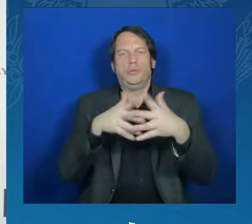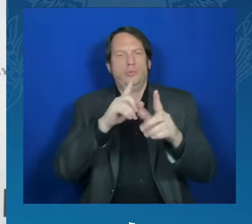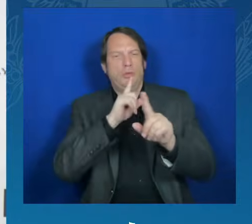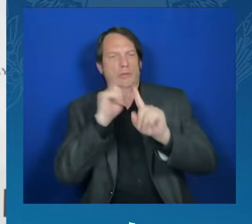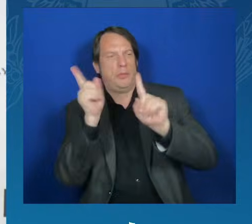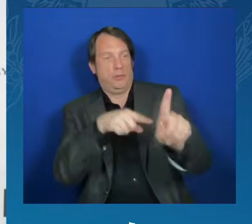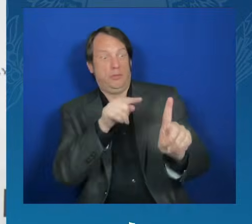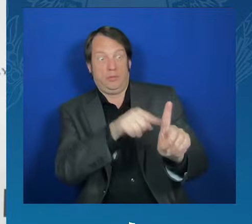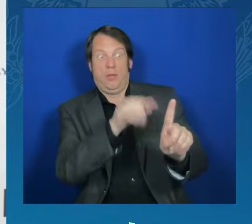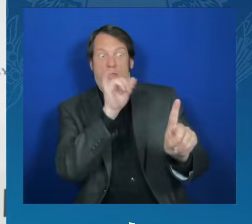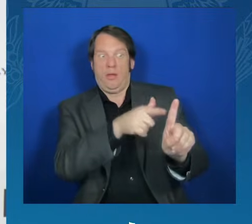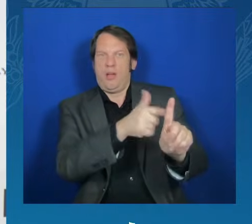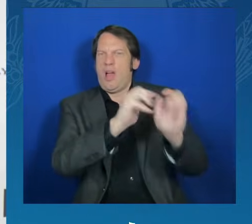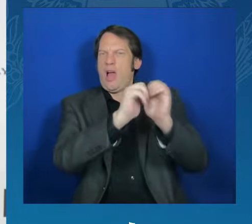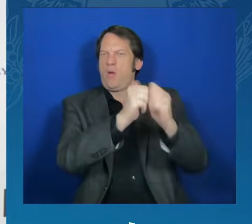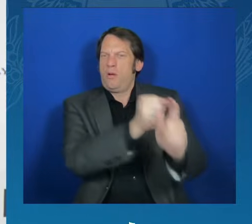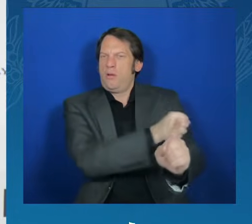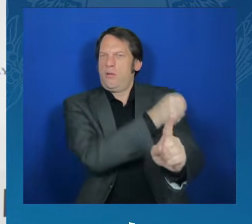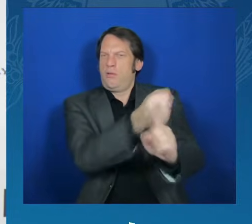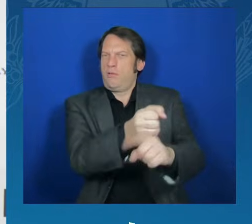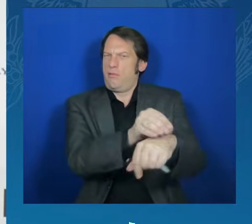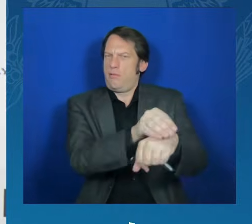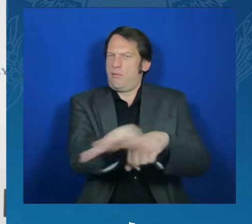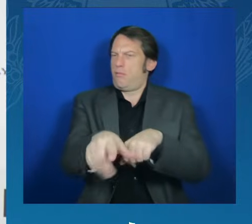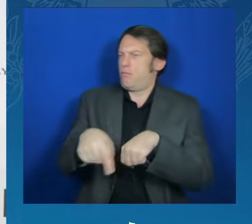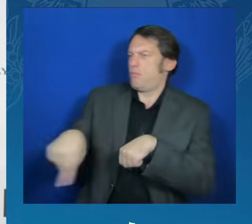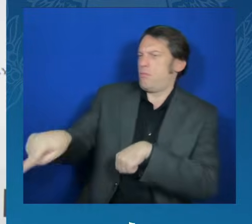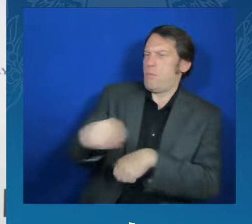the people of Europe, and people around the world.